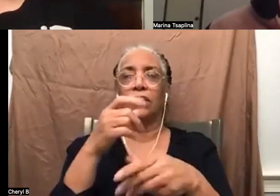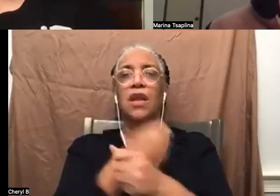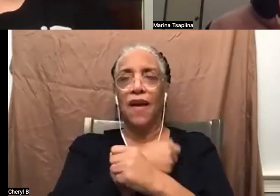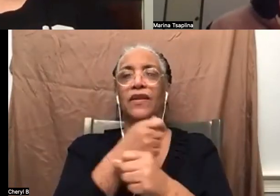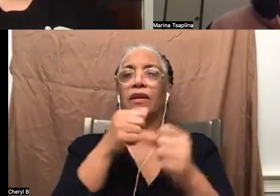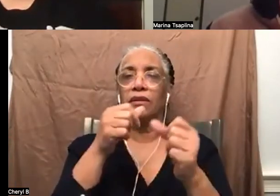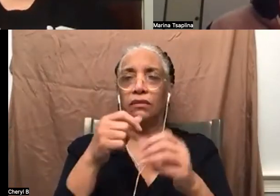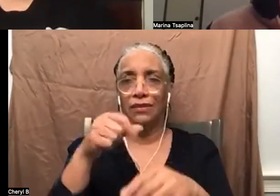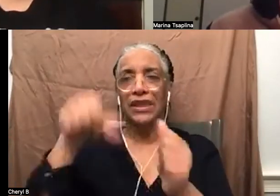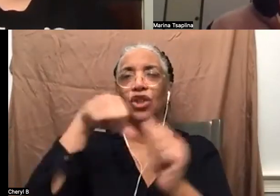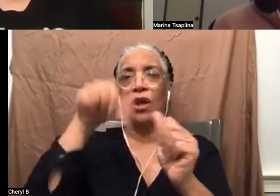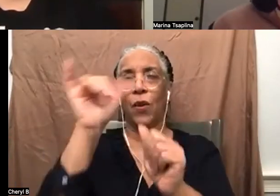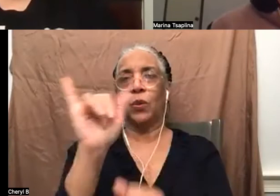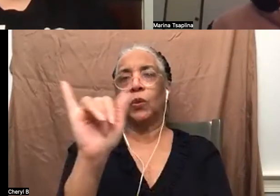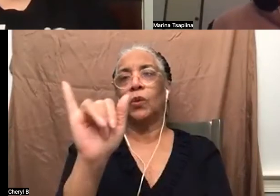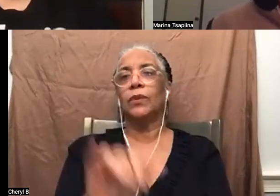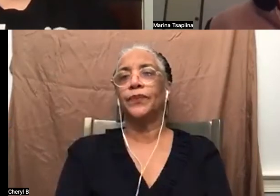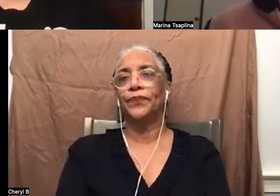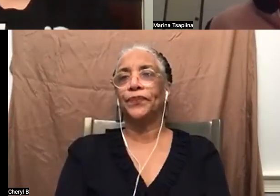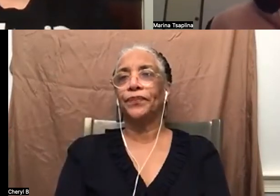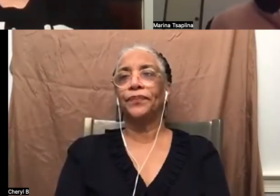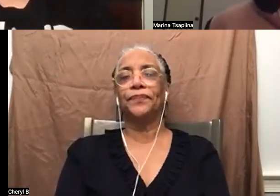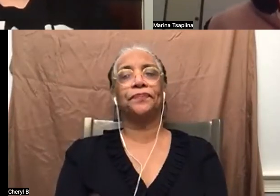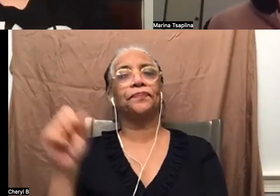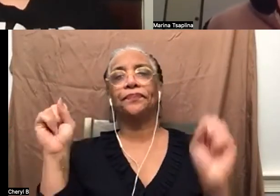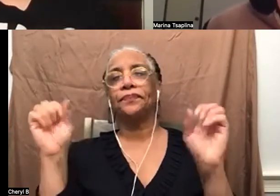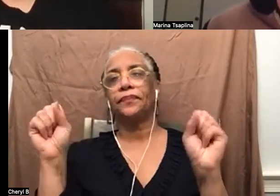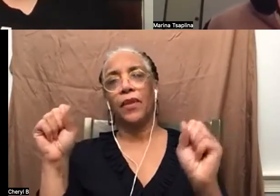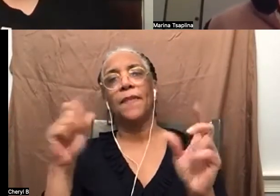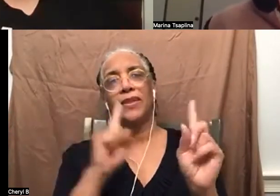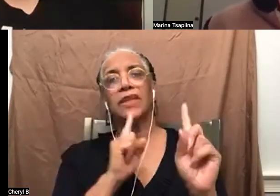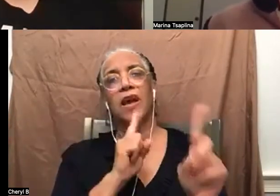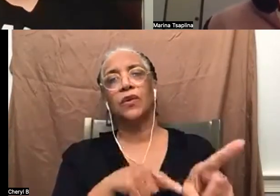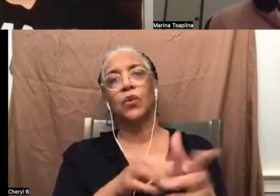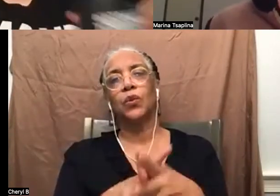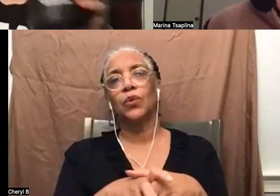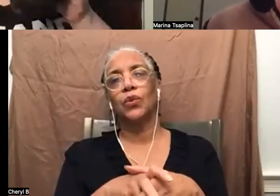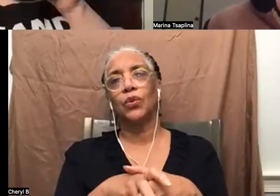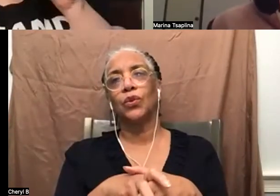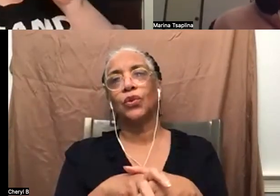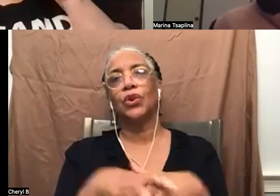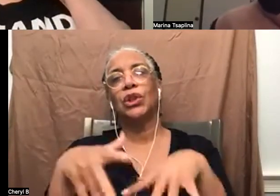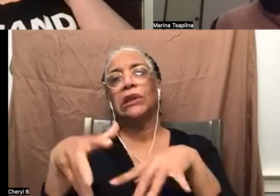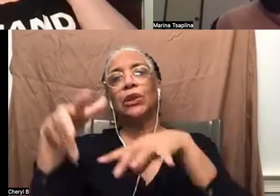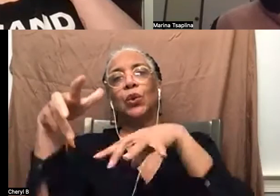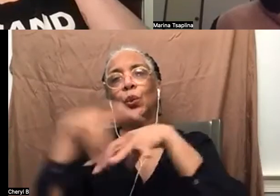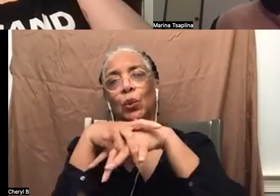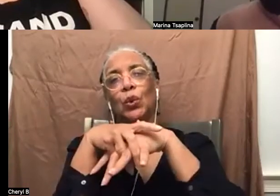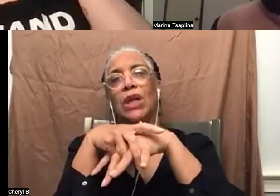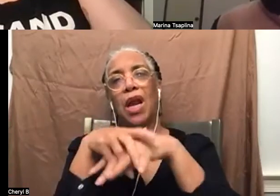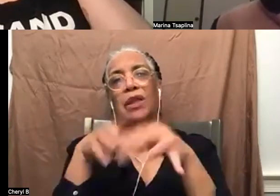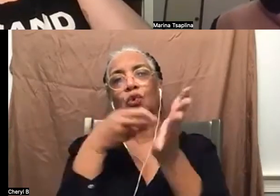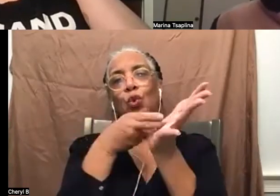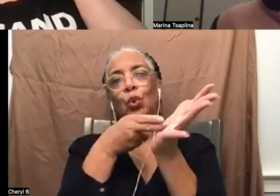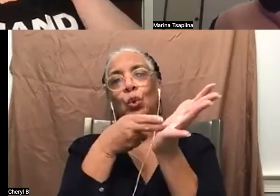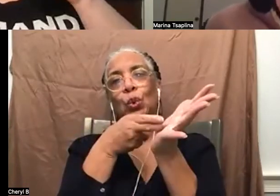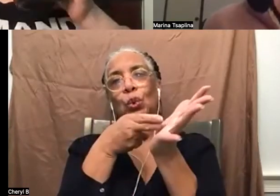Amazing answer. So rooted and true. There's a